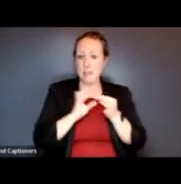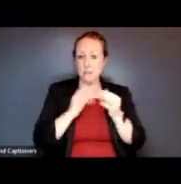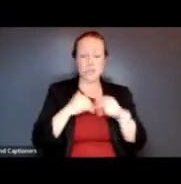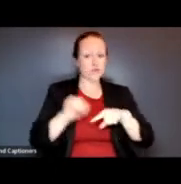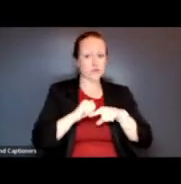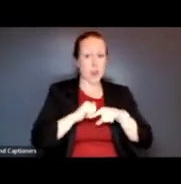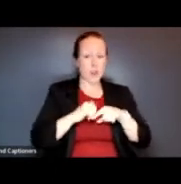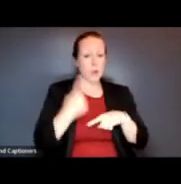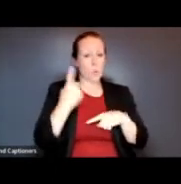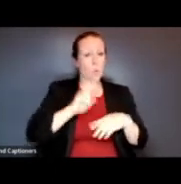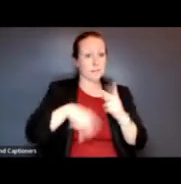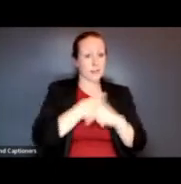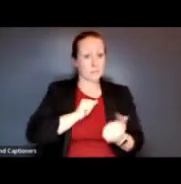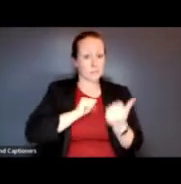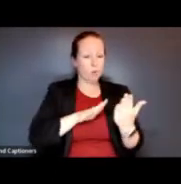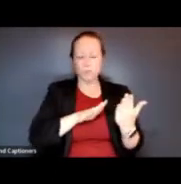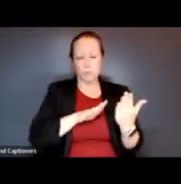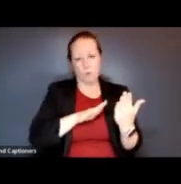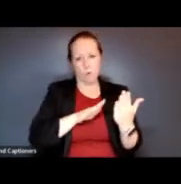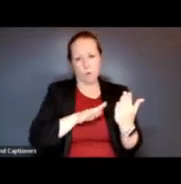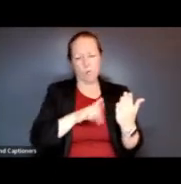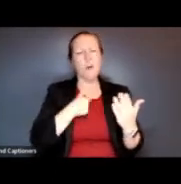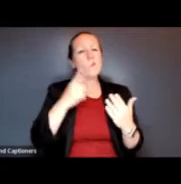approach this in terms of thinking in tiers of training,